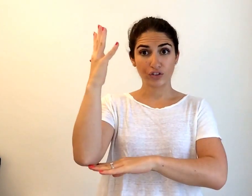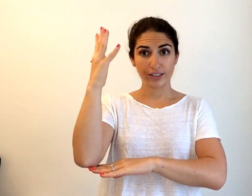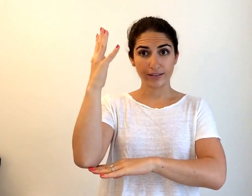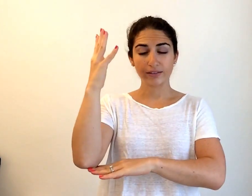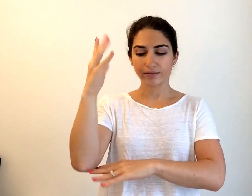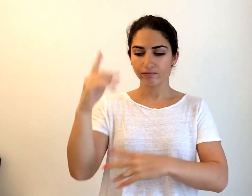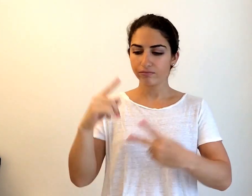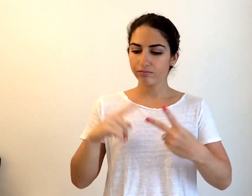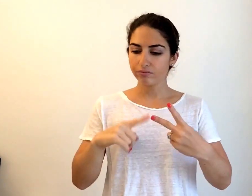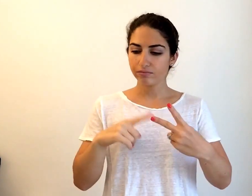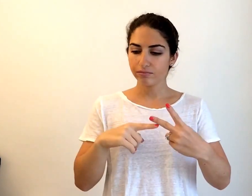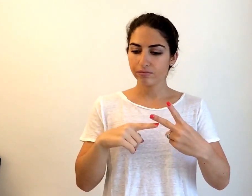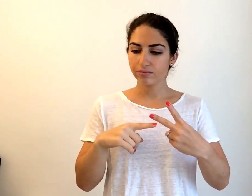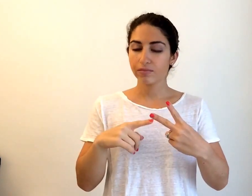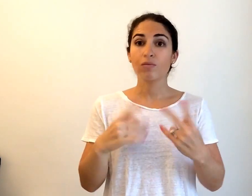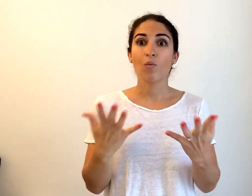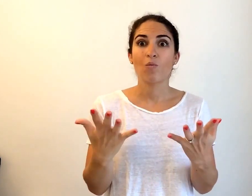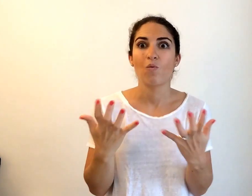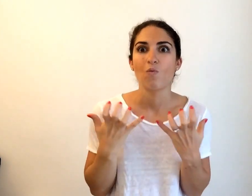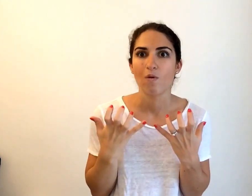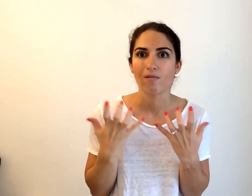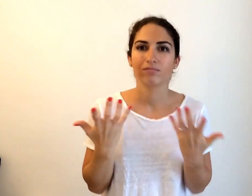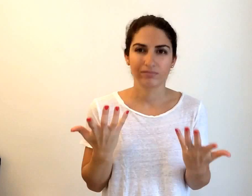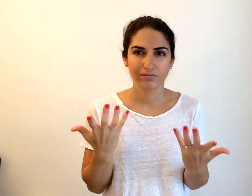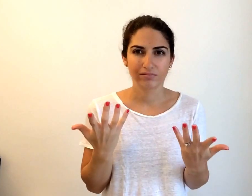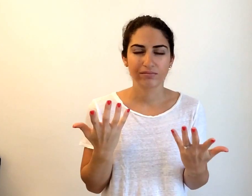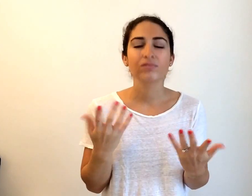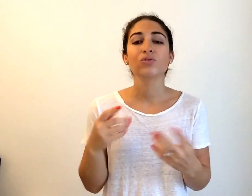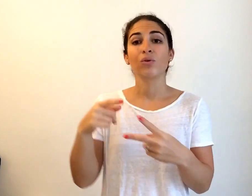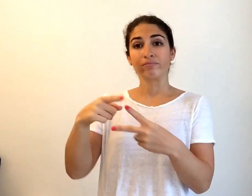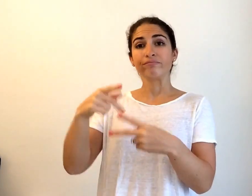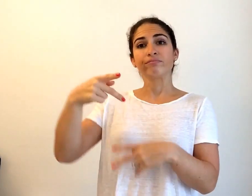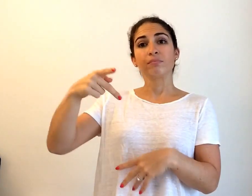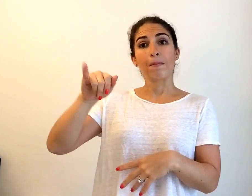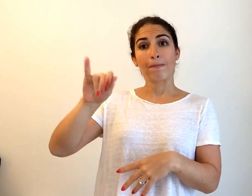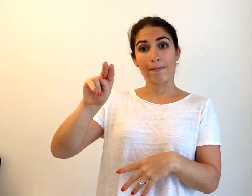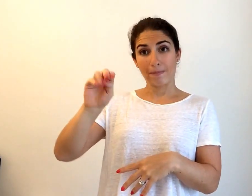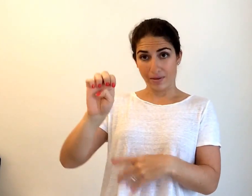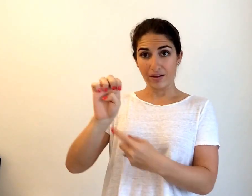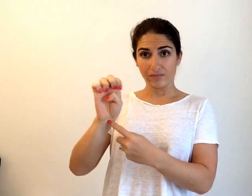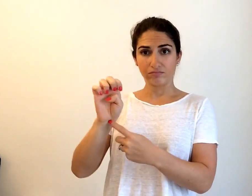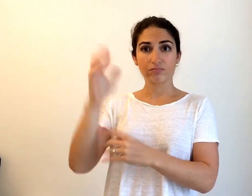So one is like a tree, and the second is meaning you really really want something.